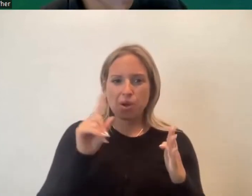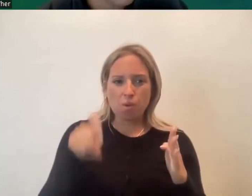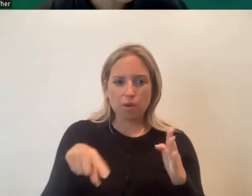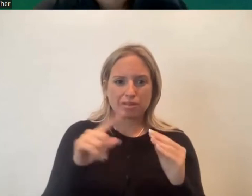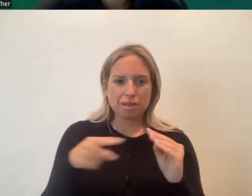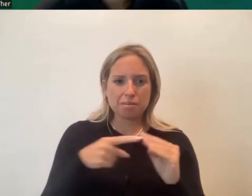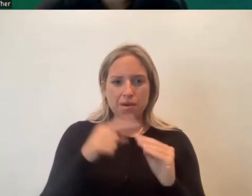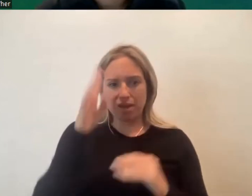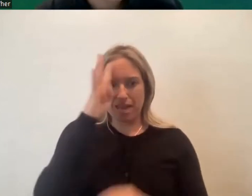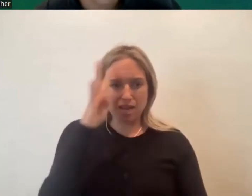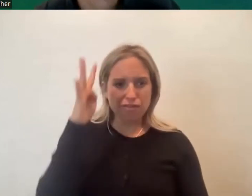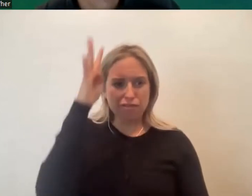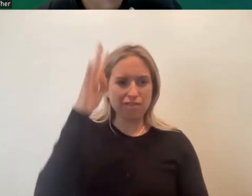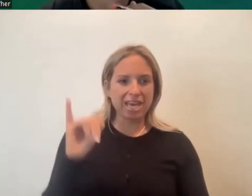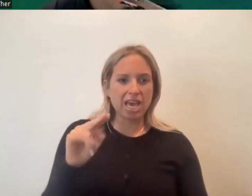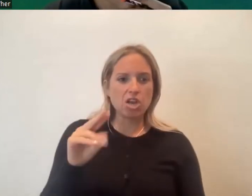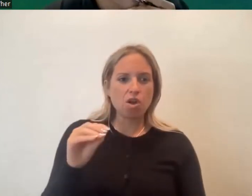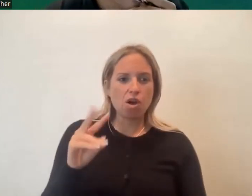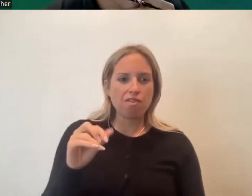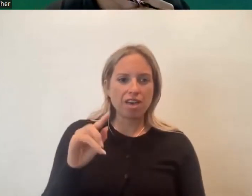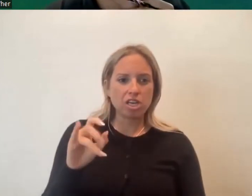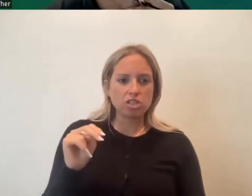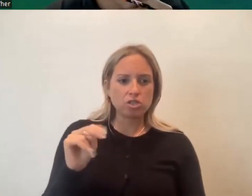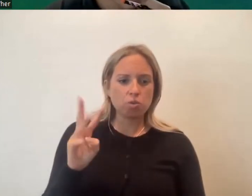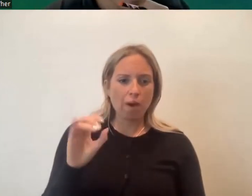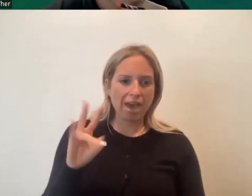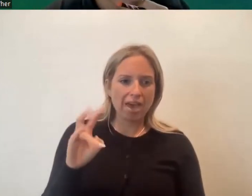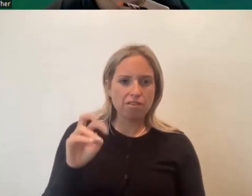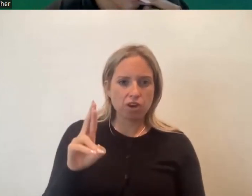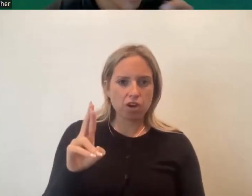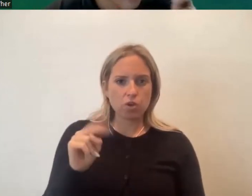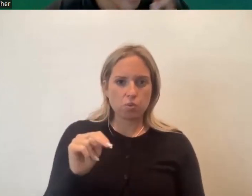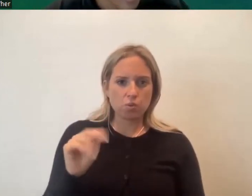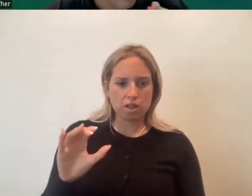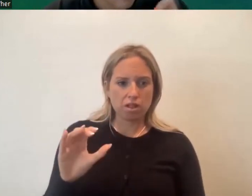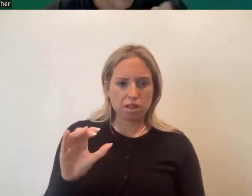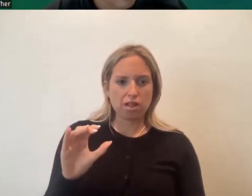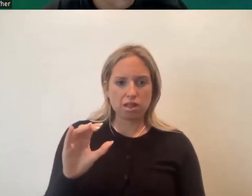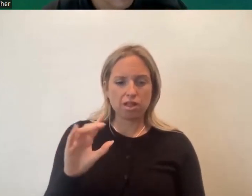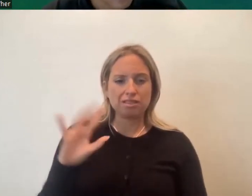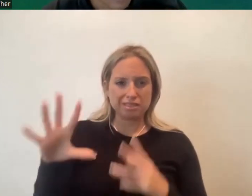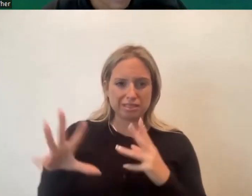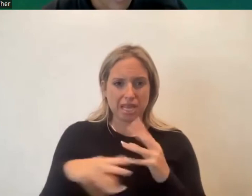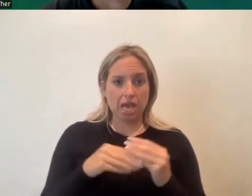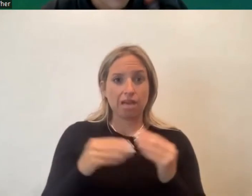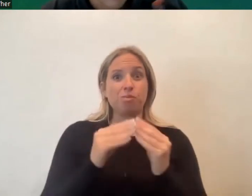Waiver, which is a Medicaid waiver program in North Carolina. Just to add to more confusion.